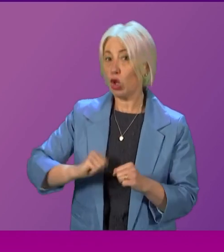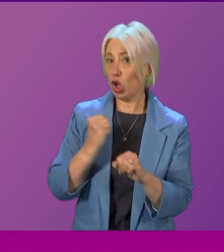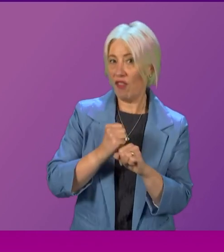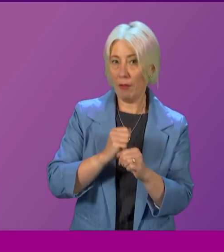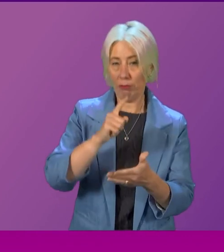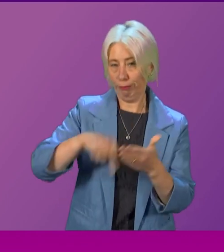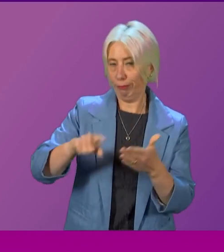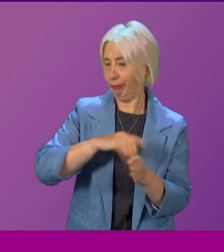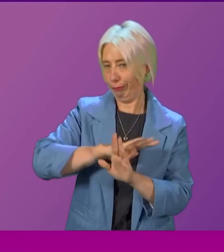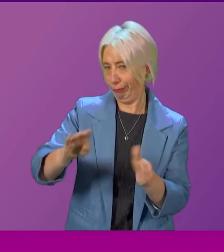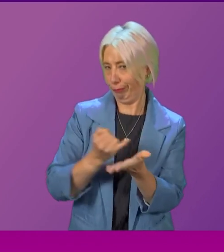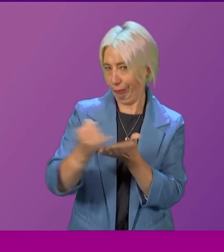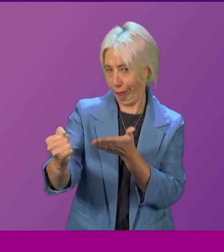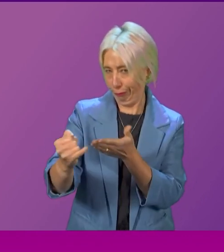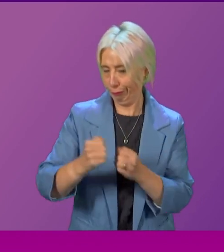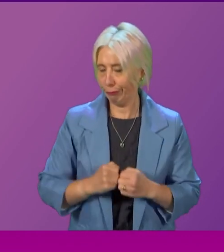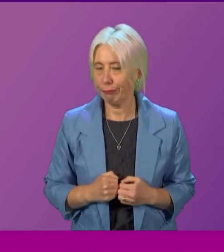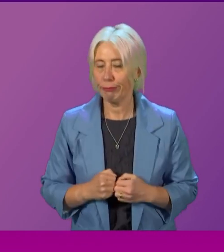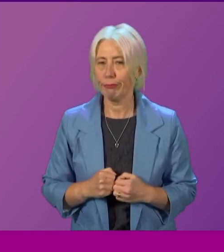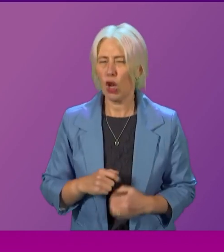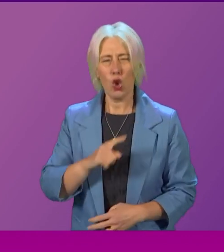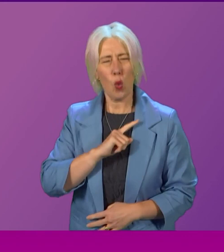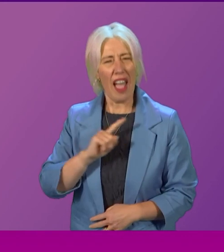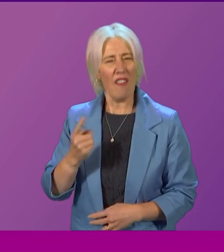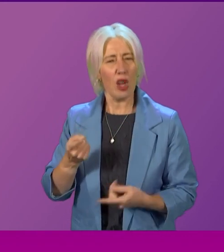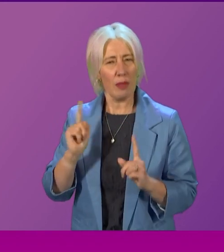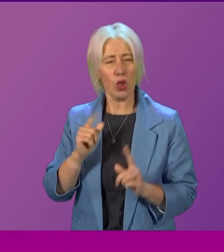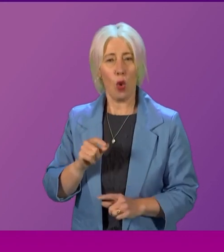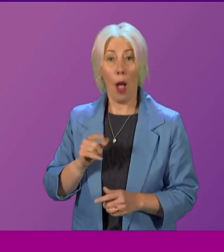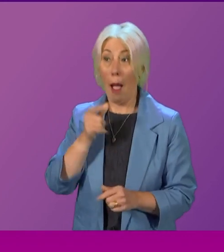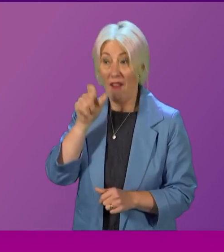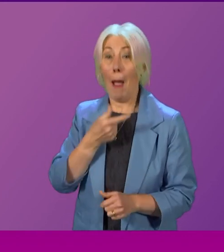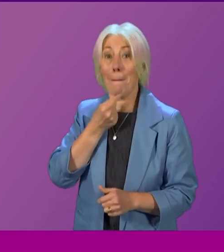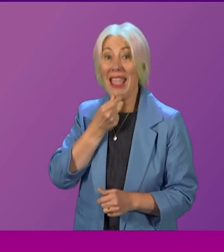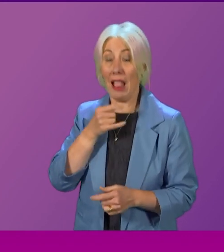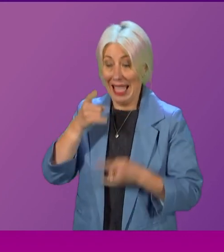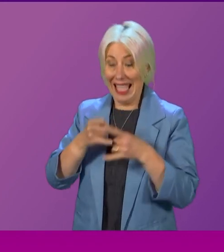Why does the First Minister believe that a convicted male sex offender should be able